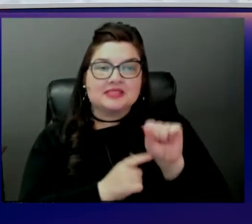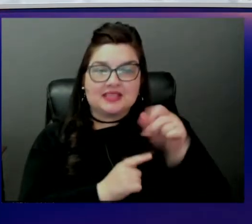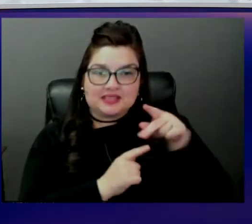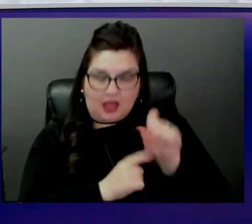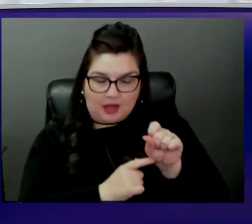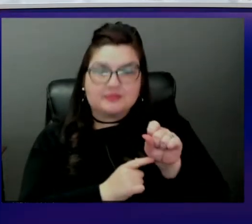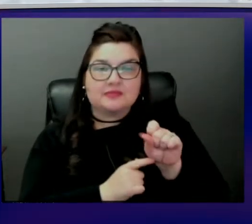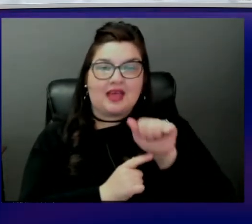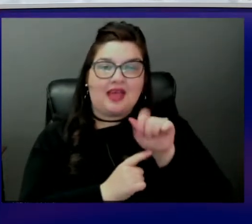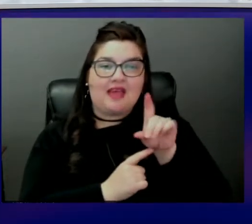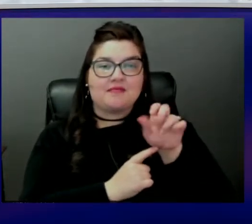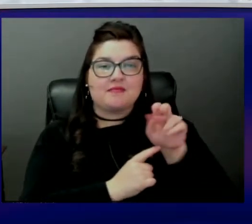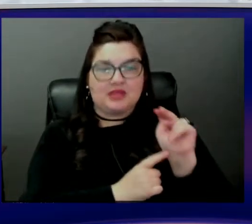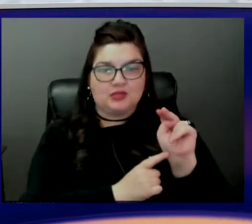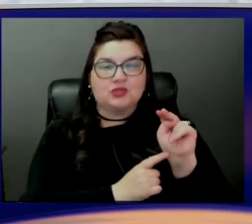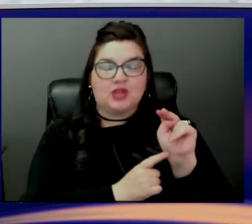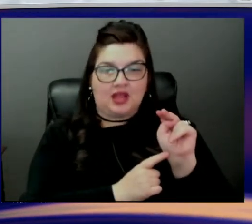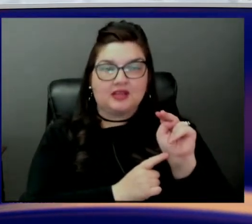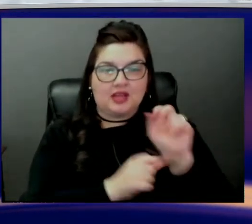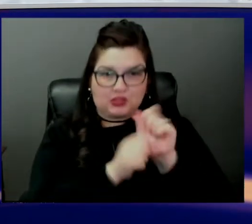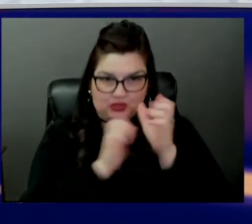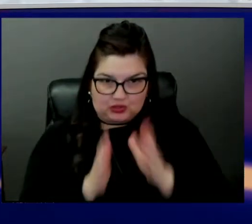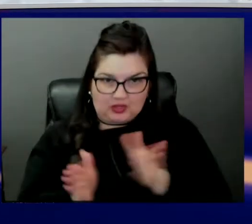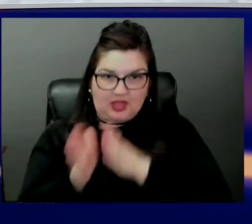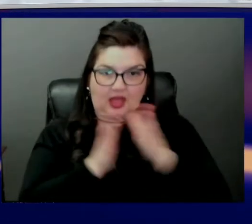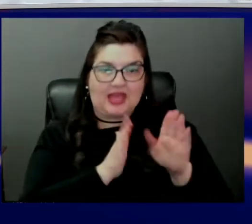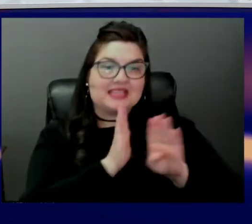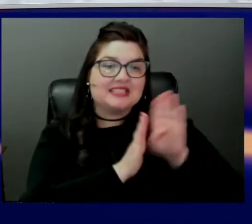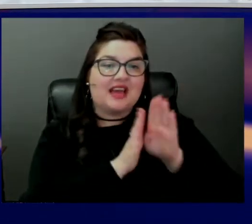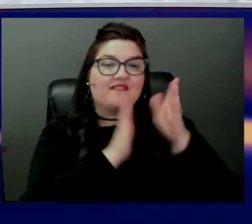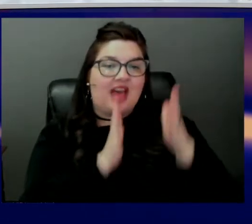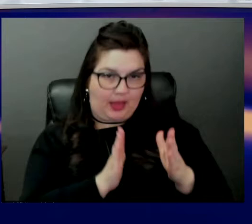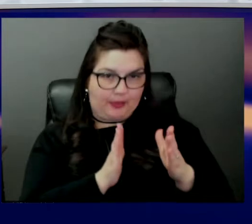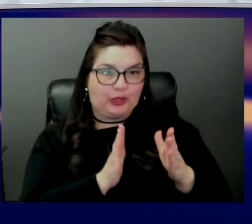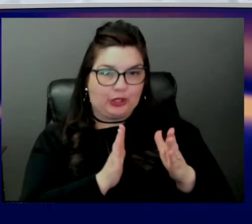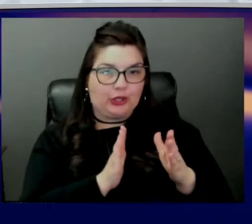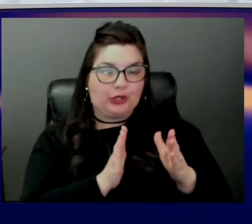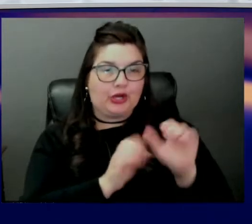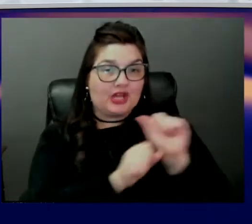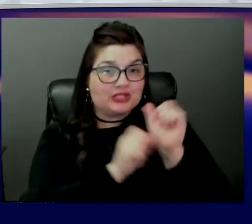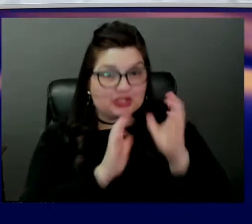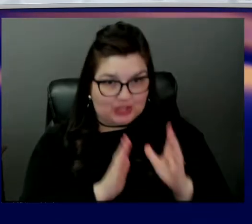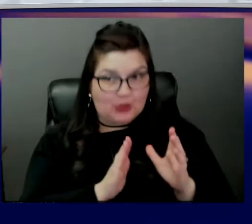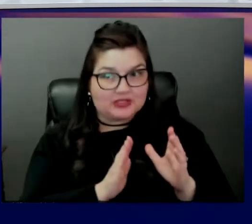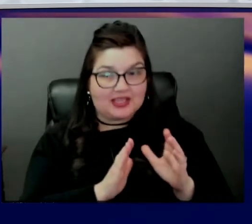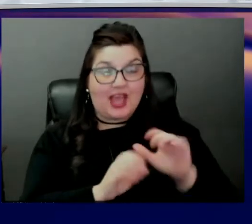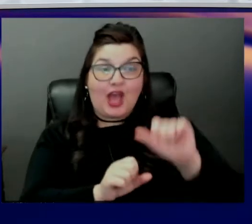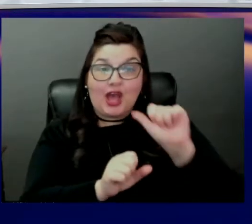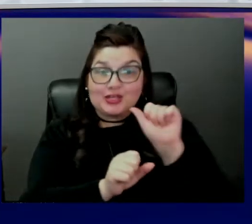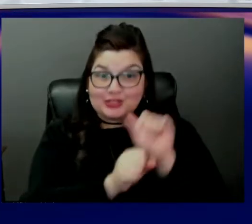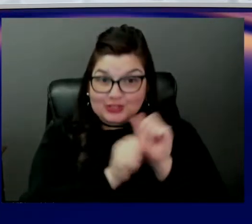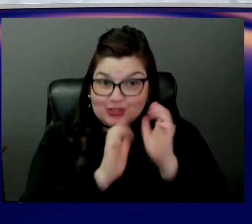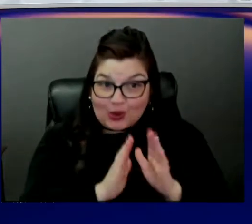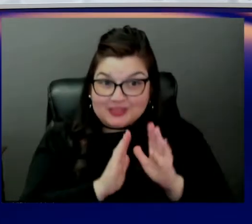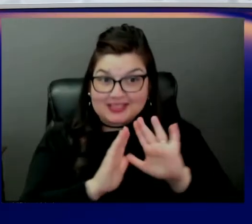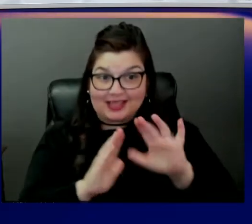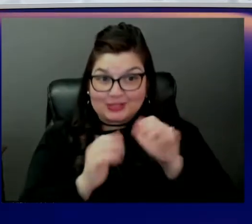and the AWS Certified Developer Associate. So, Associate Get Certified Challenge. Excellent. Wonderful.